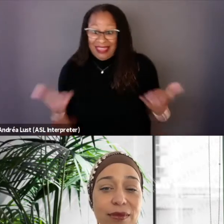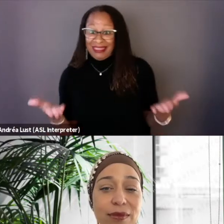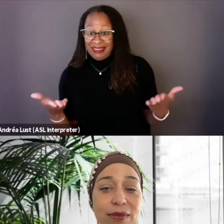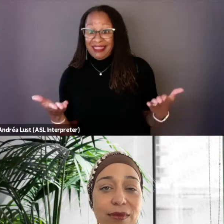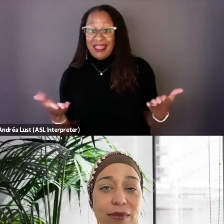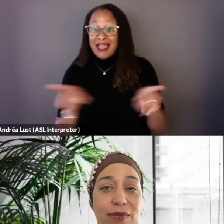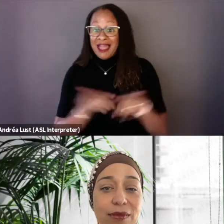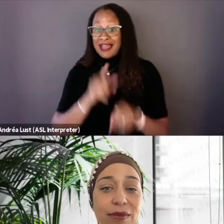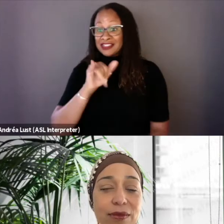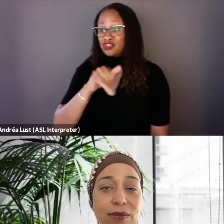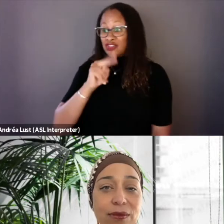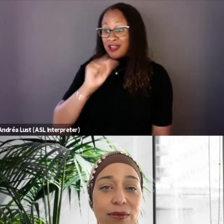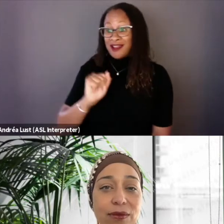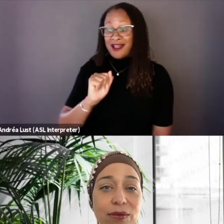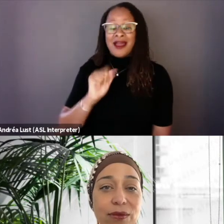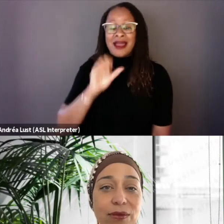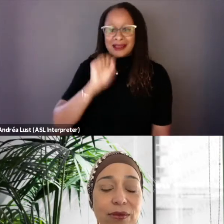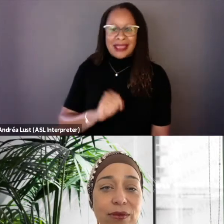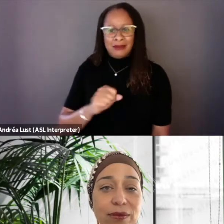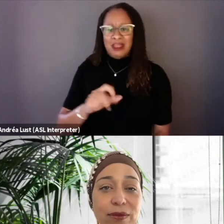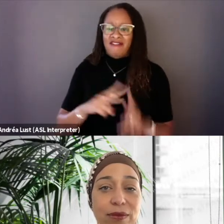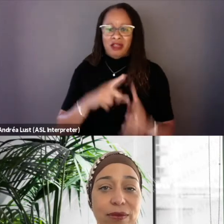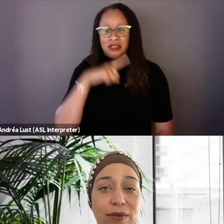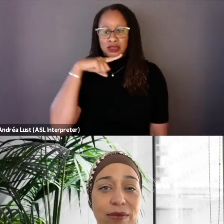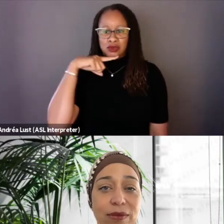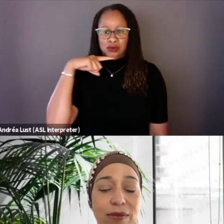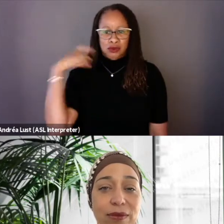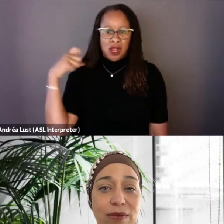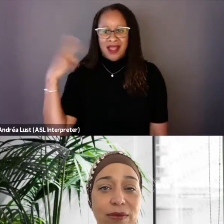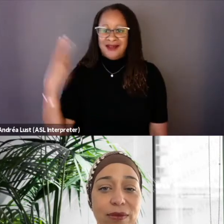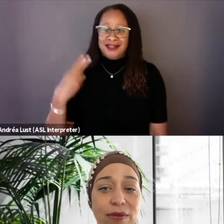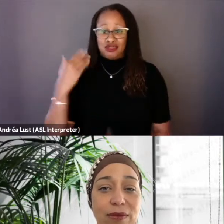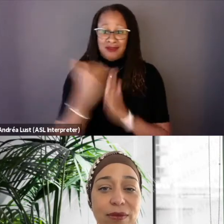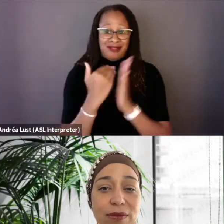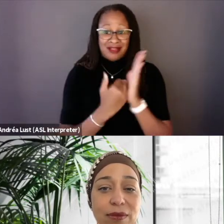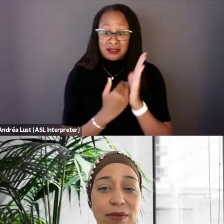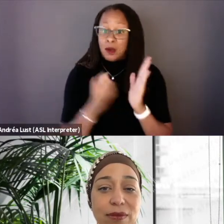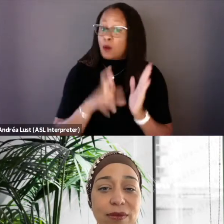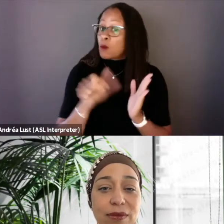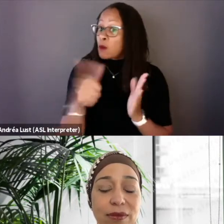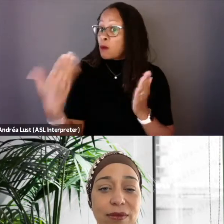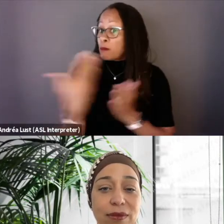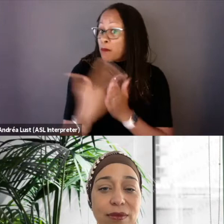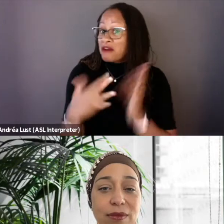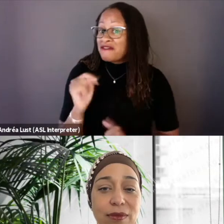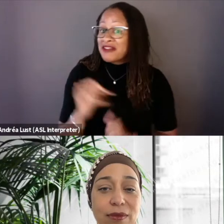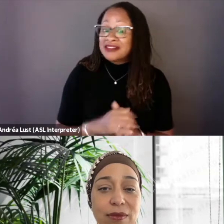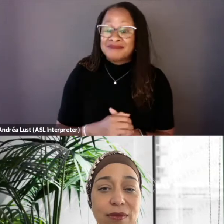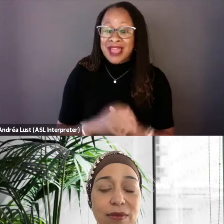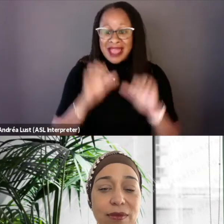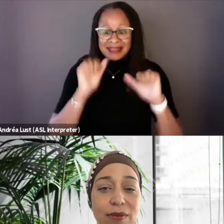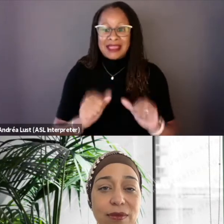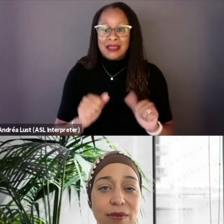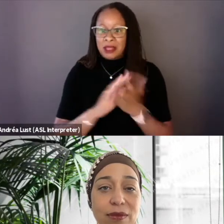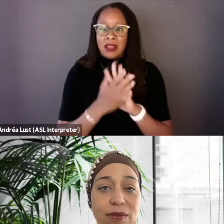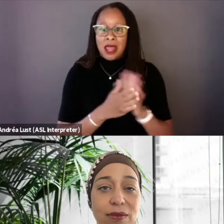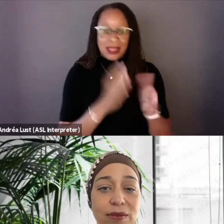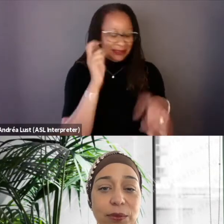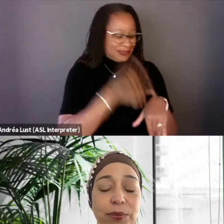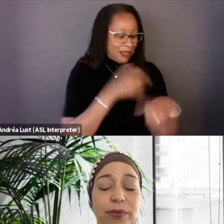can be a real dry history lesson, you know, or the other part of it, Eric is, it can just be a chronology of events,